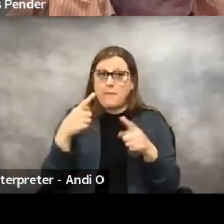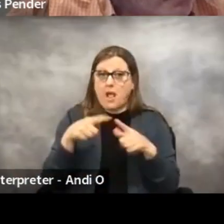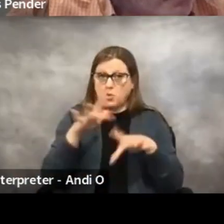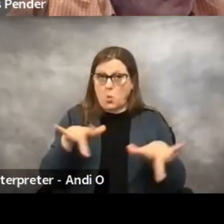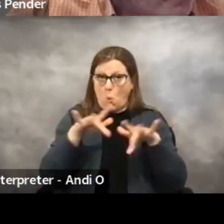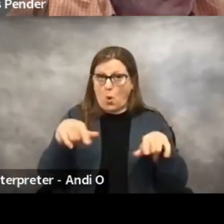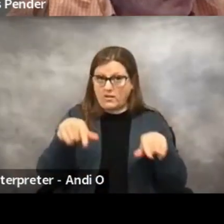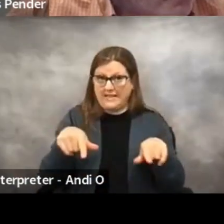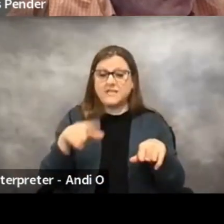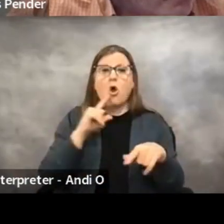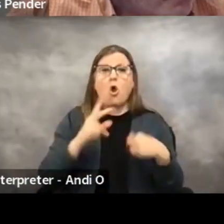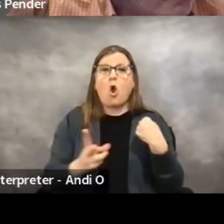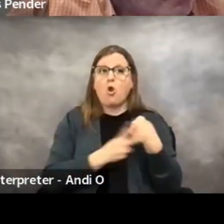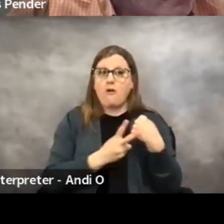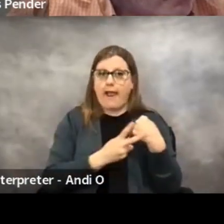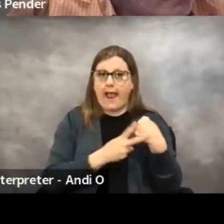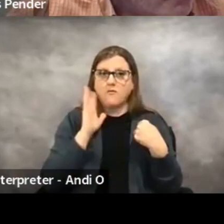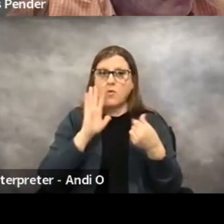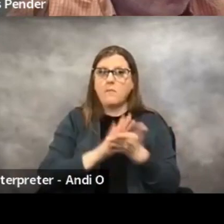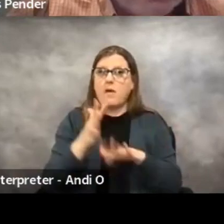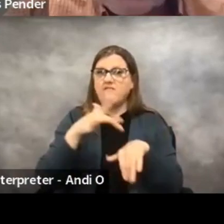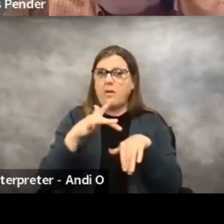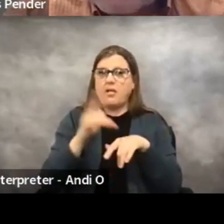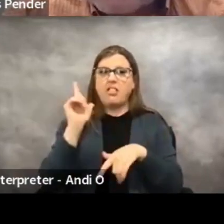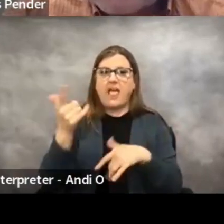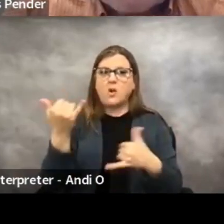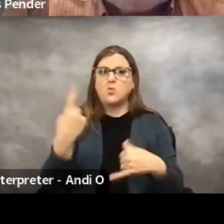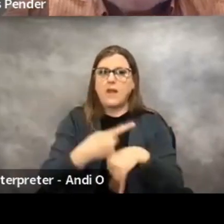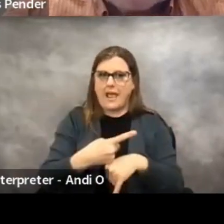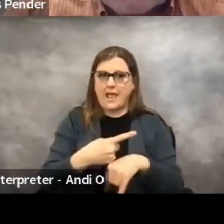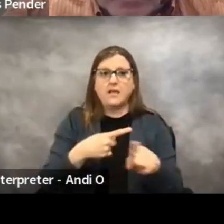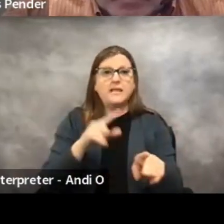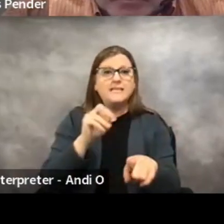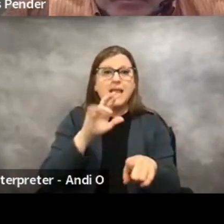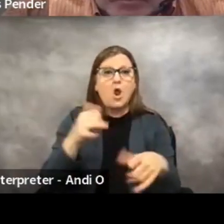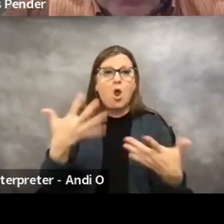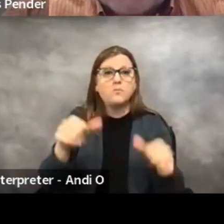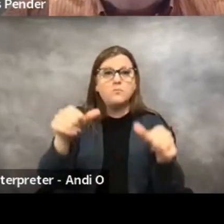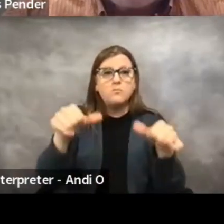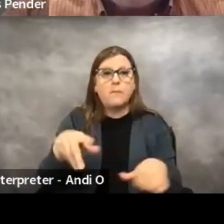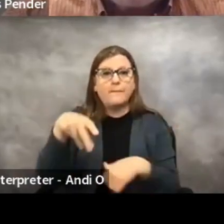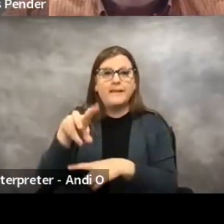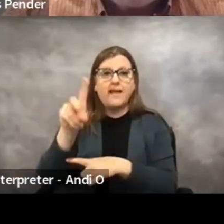archived and available for you later on today. I see Terry's also posted the PDF of the slides in the chat as well.